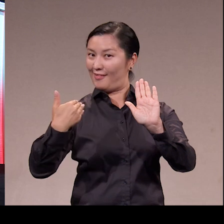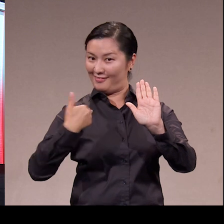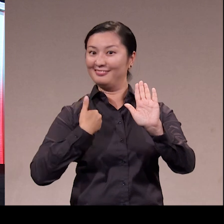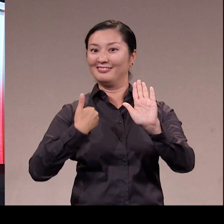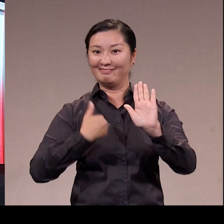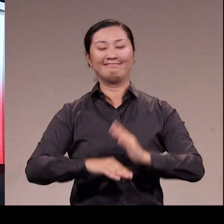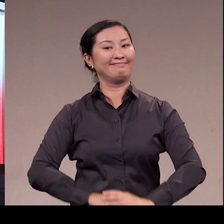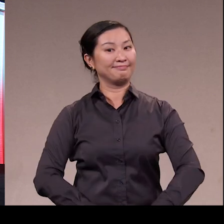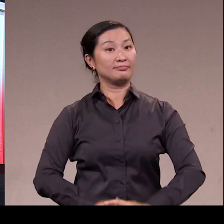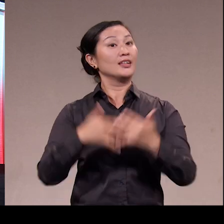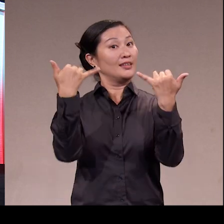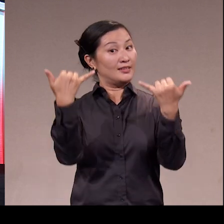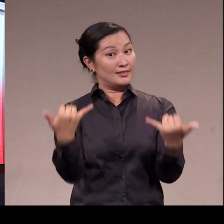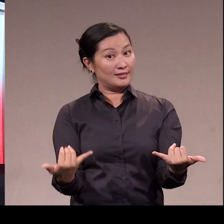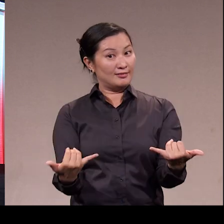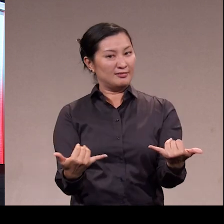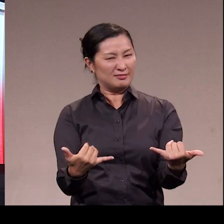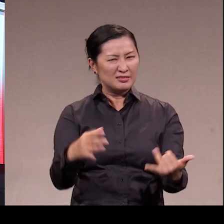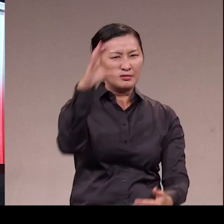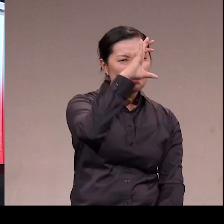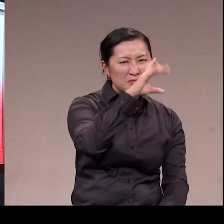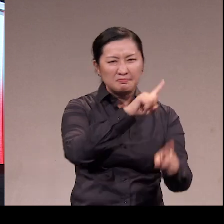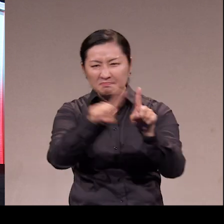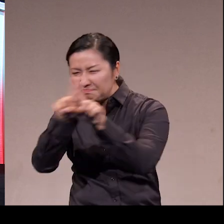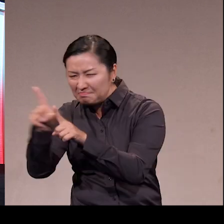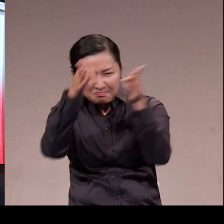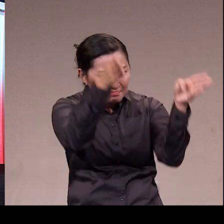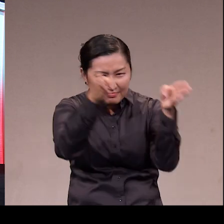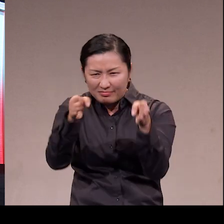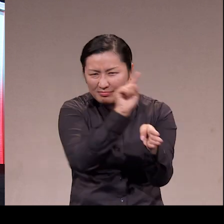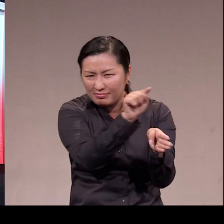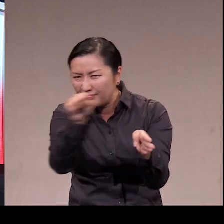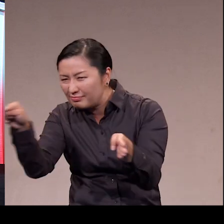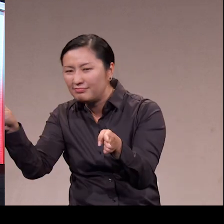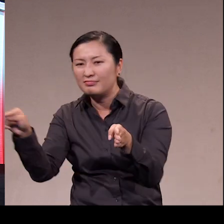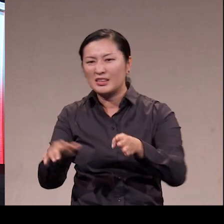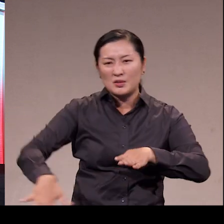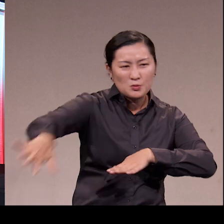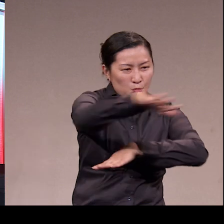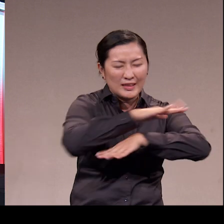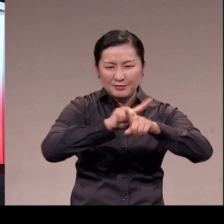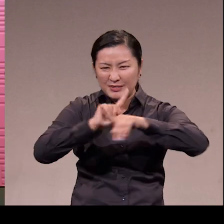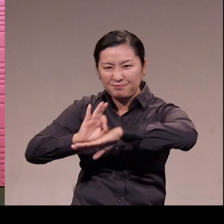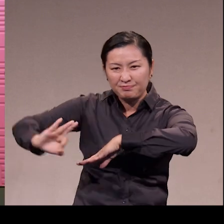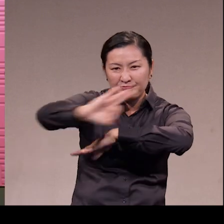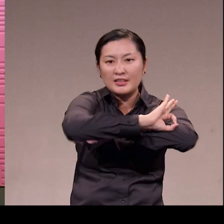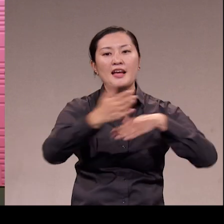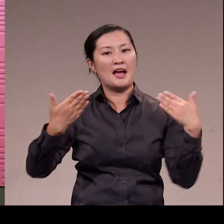field as candidates, we find many successful Malays in many different